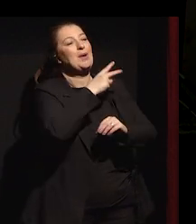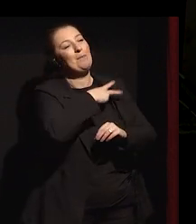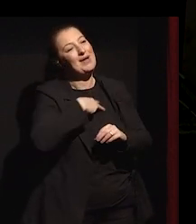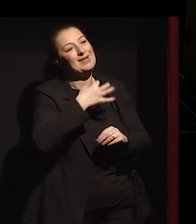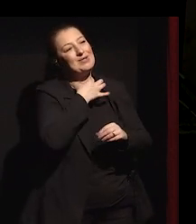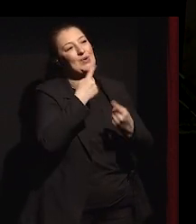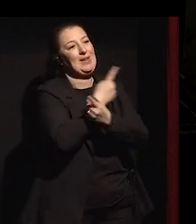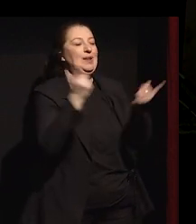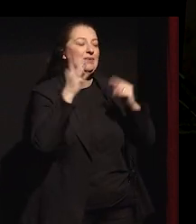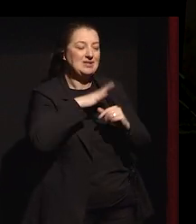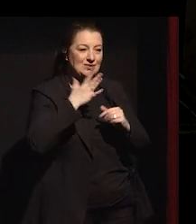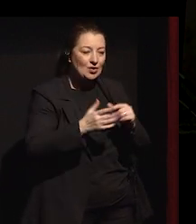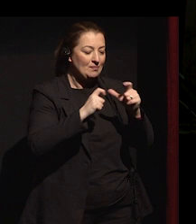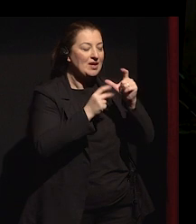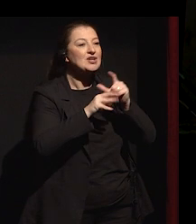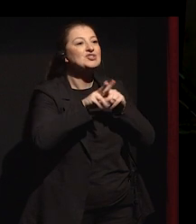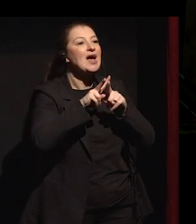Mister Şengül... Miss Şengül...